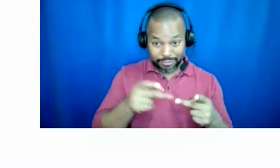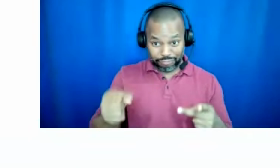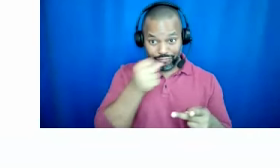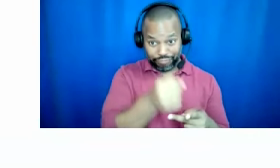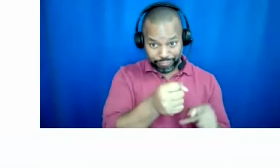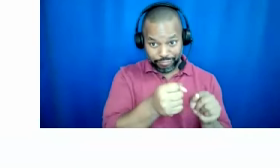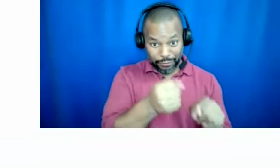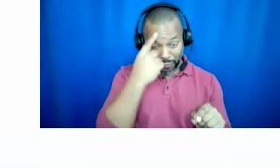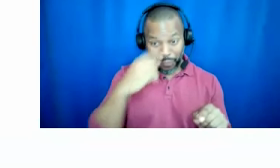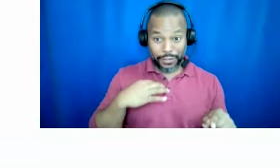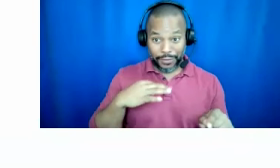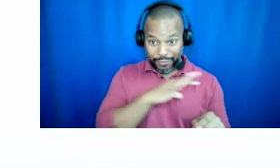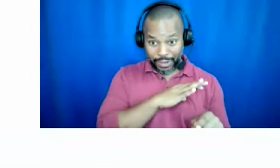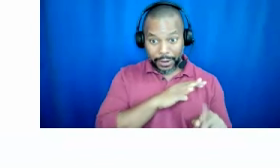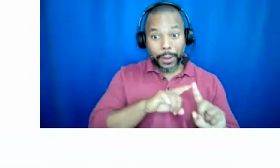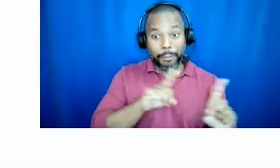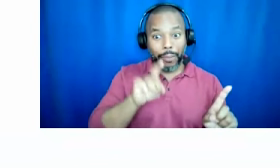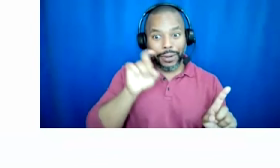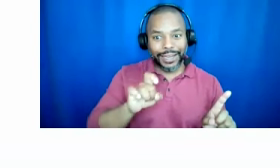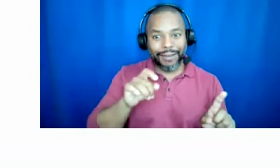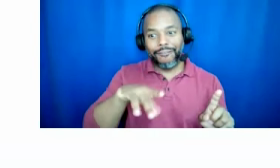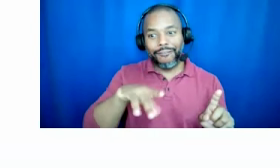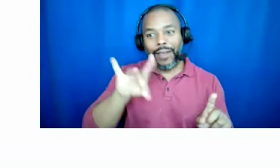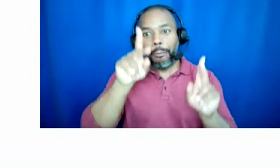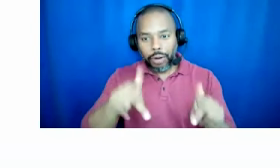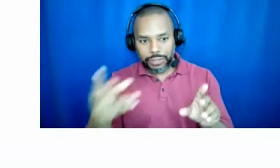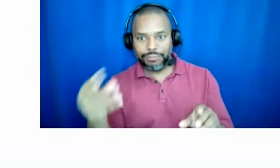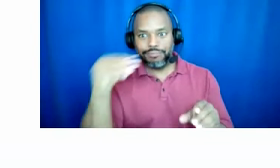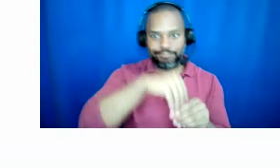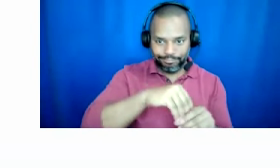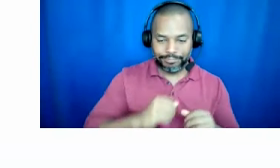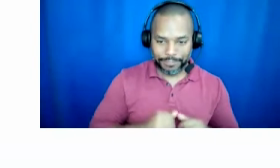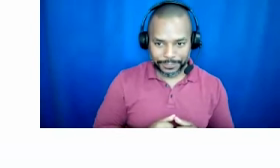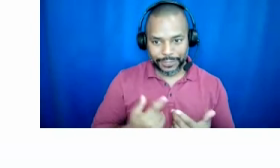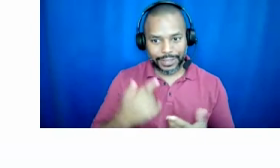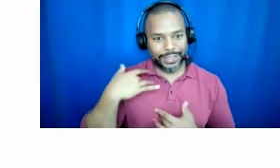We are now looking at flying that position. Usually with announcements going out in December,